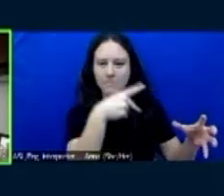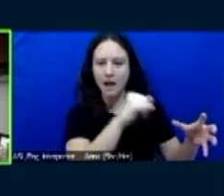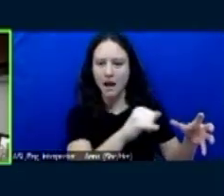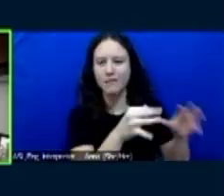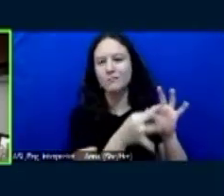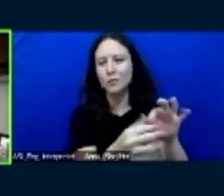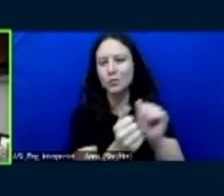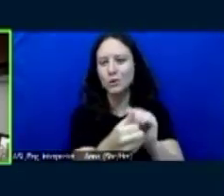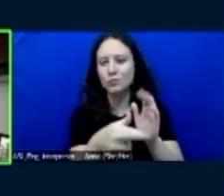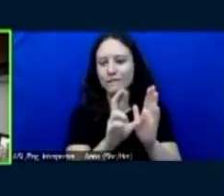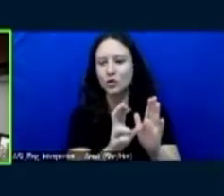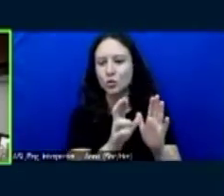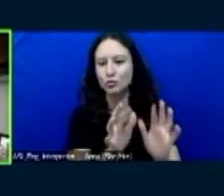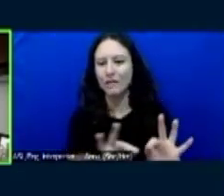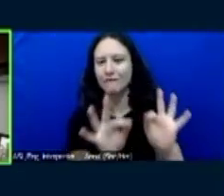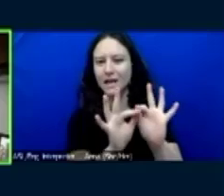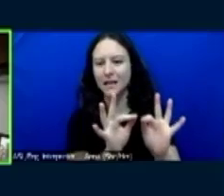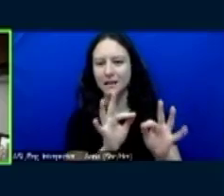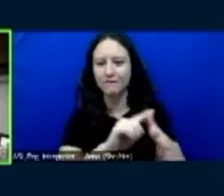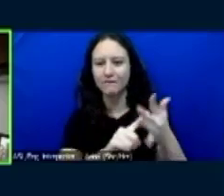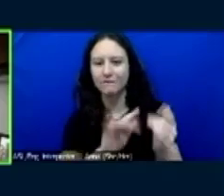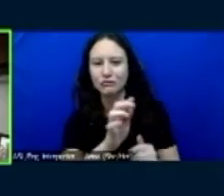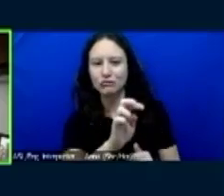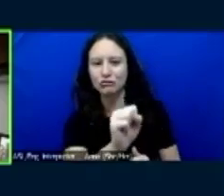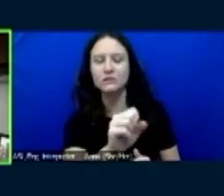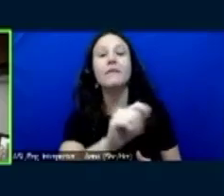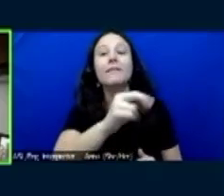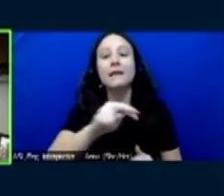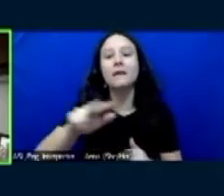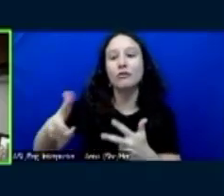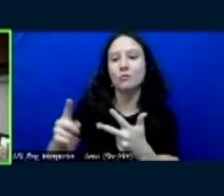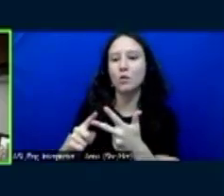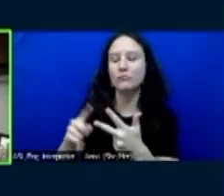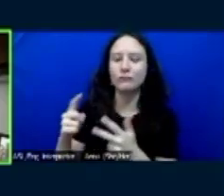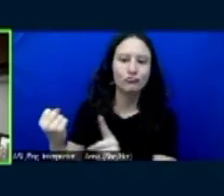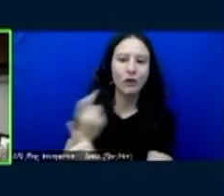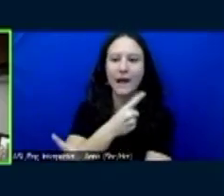And then, there was another randomly selected set of 400 from white PIs.